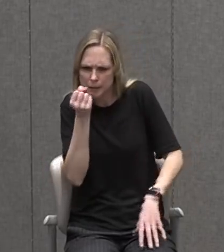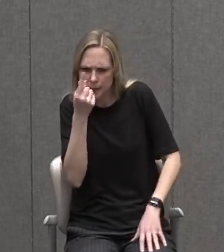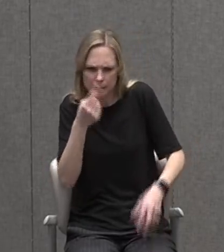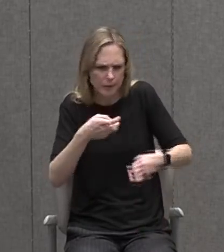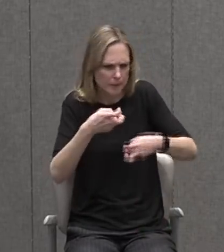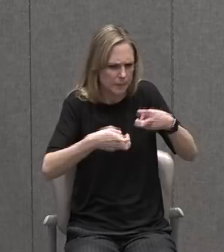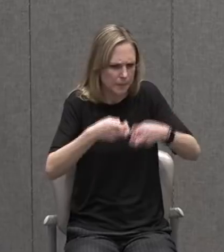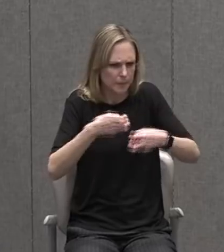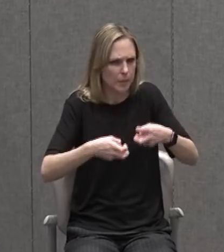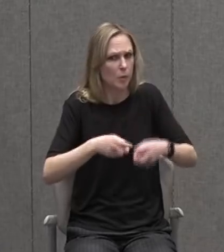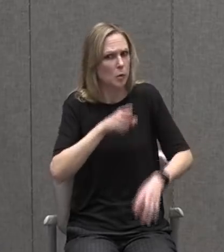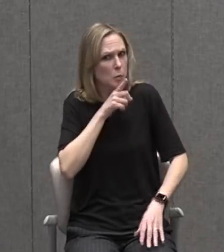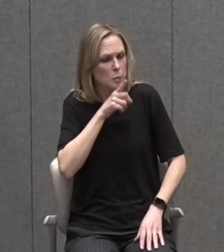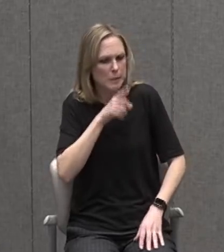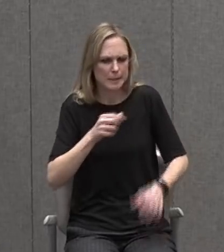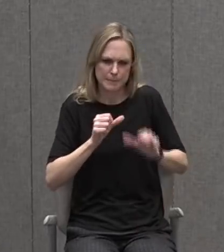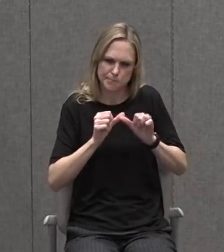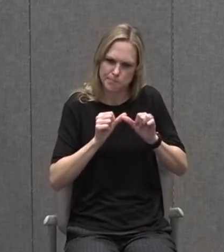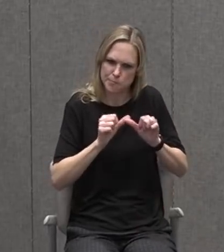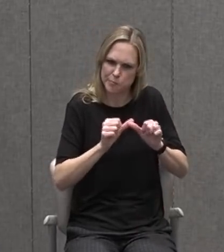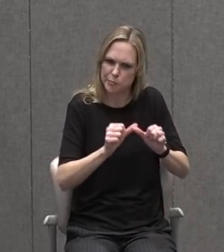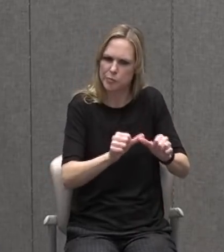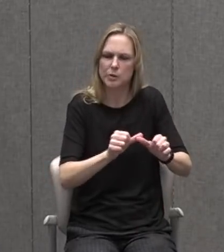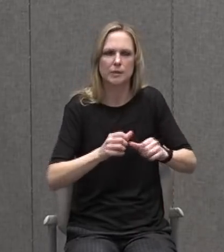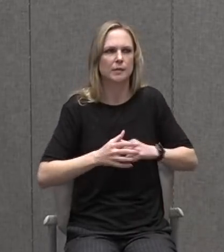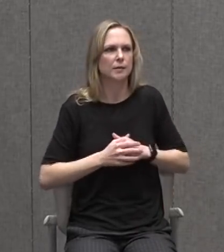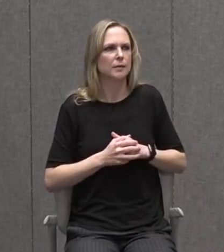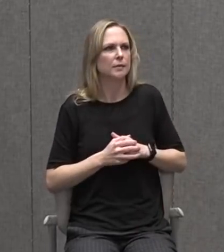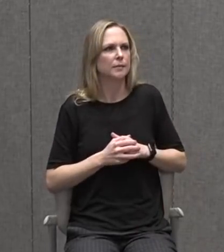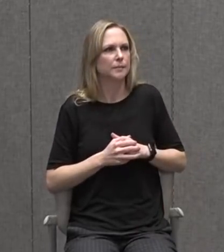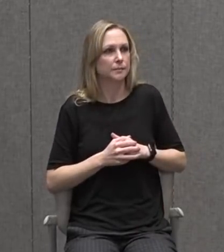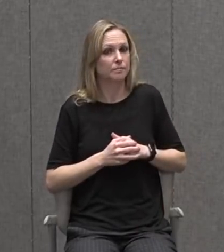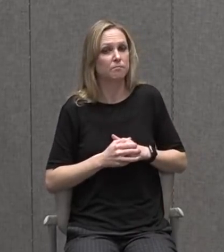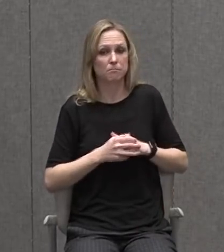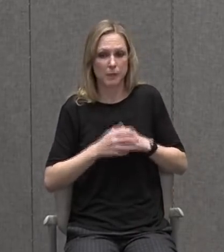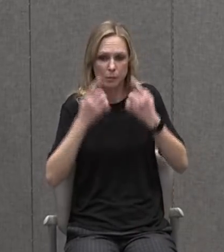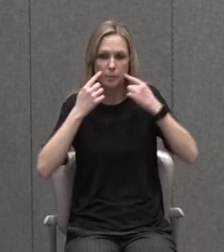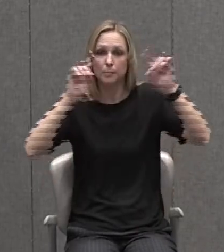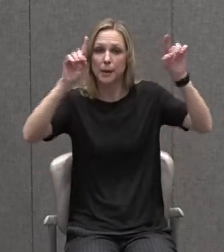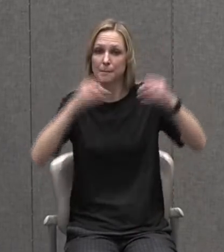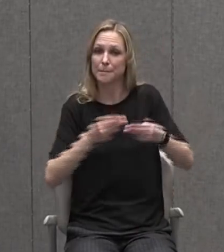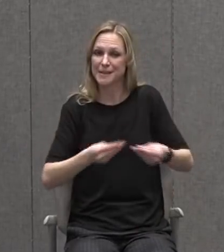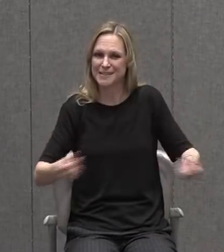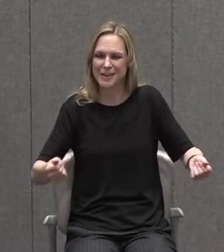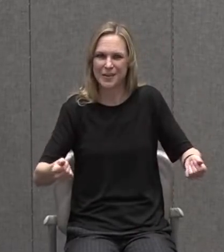to make sense of that problem Mrs. Gaudet, and persevere to solve them. You couldn't let it go.